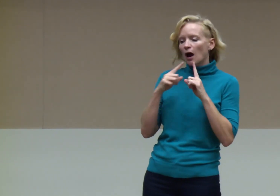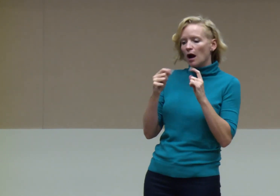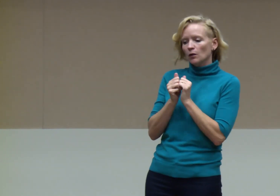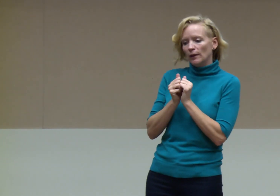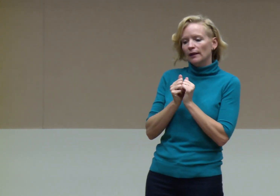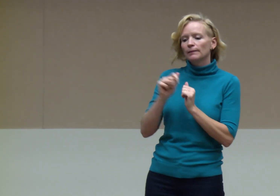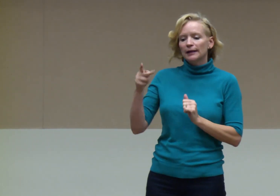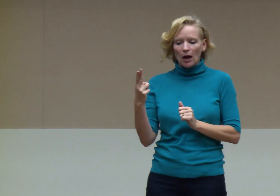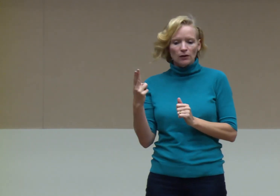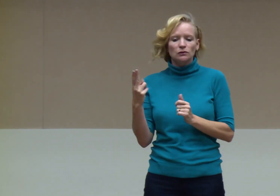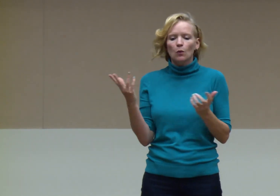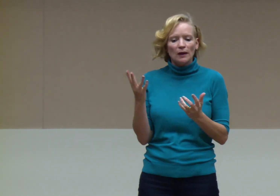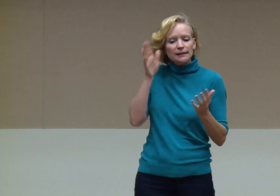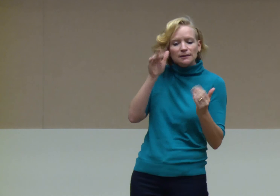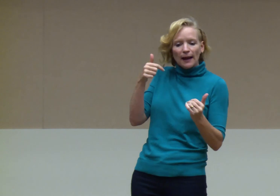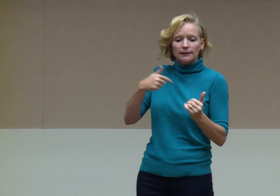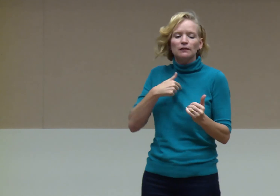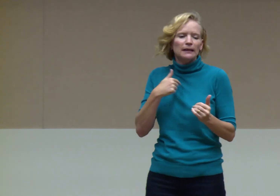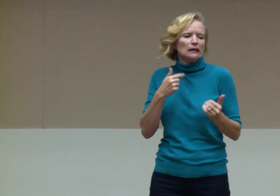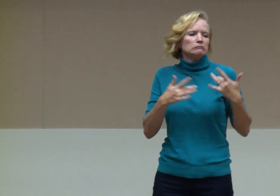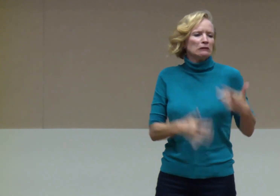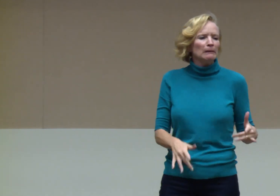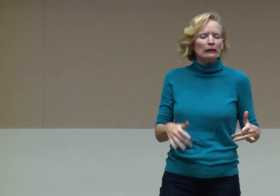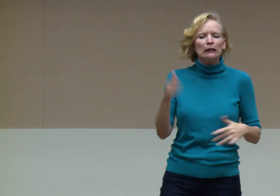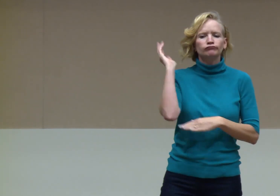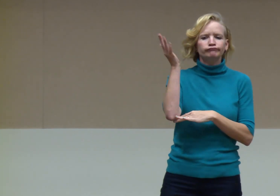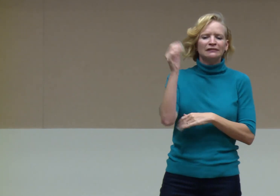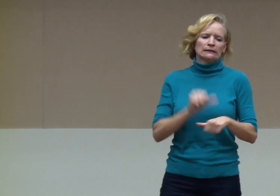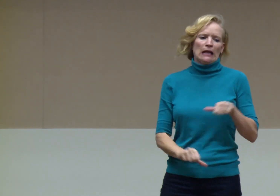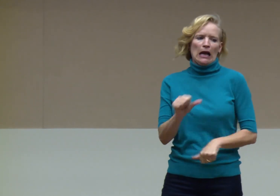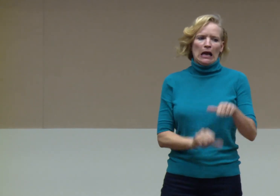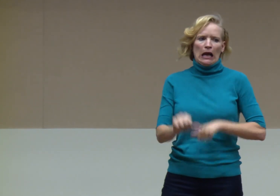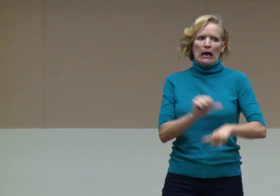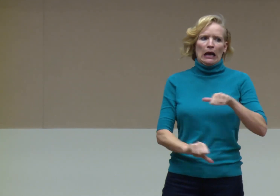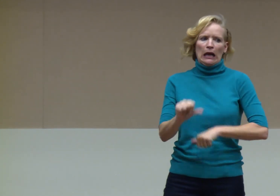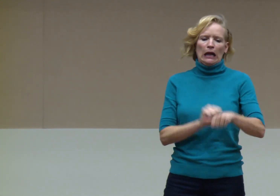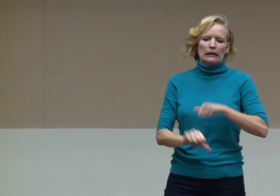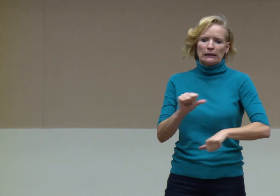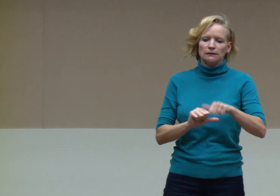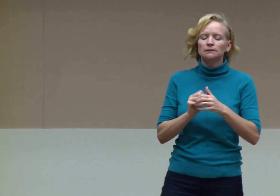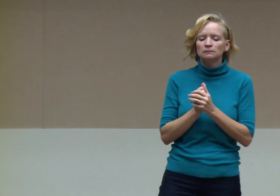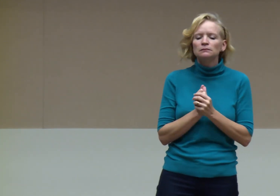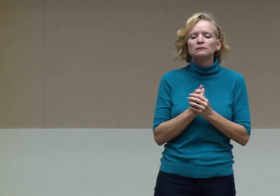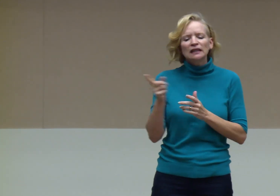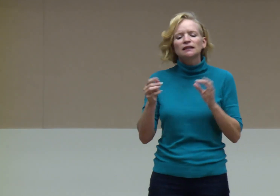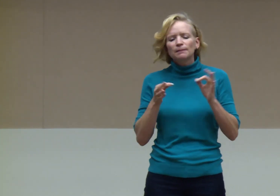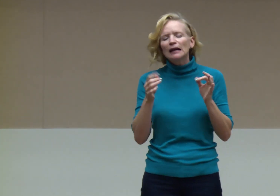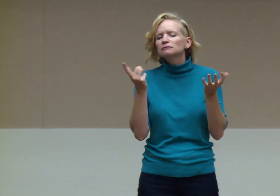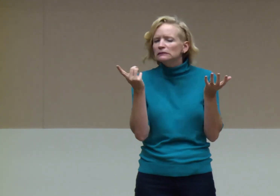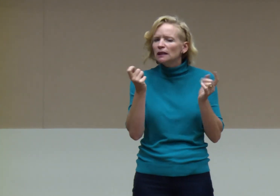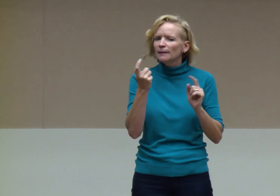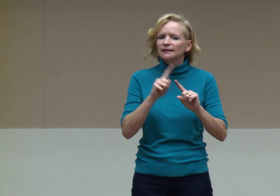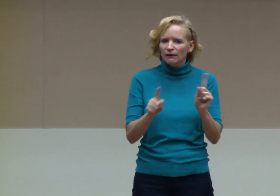I also talked with Peter about what is expected of me. I wasn't sure about presenting completely scientifically,